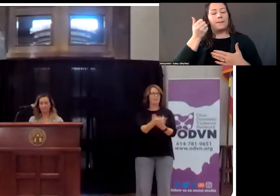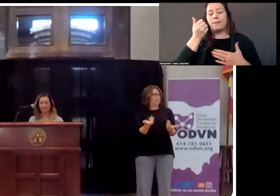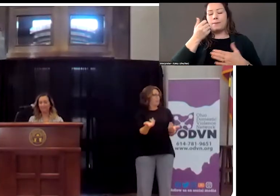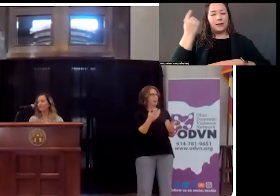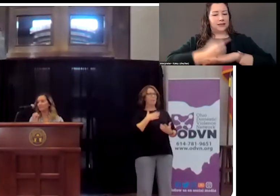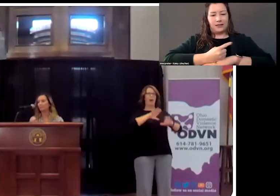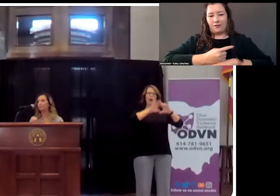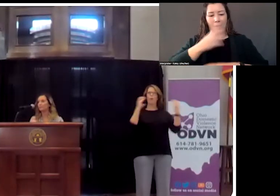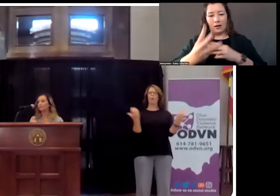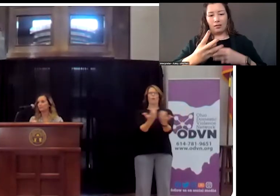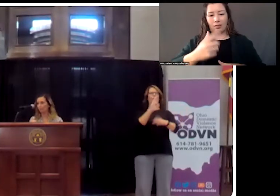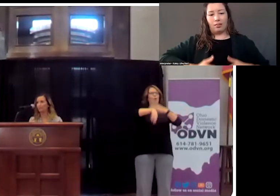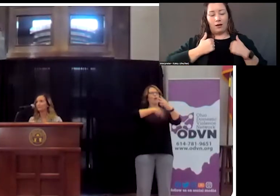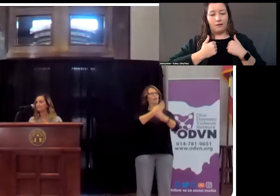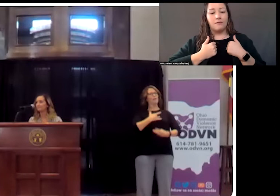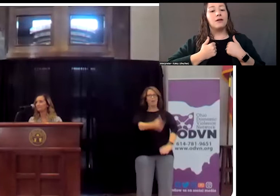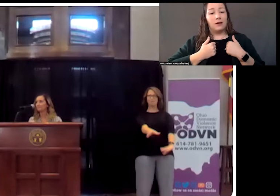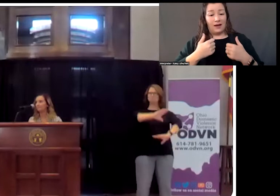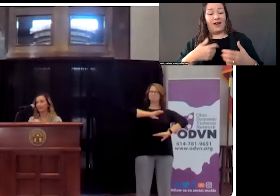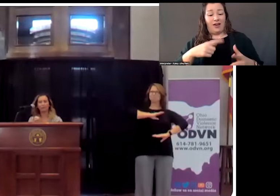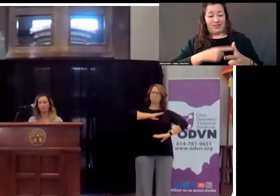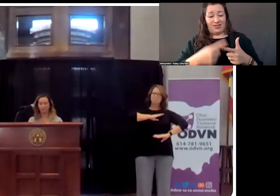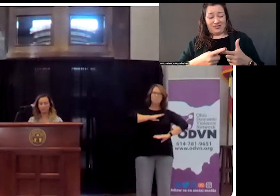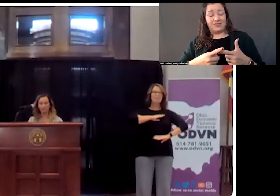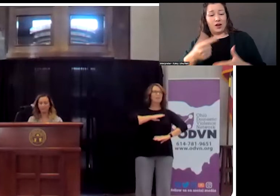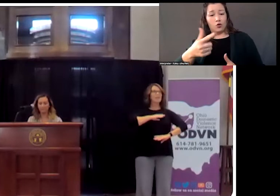And in that moment, she was born. My whole world was complete.